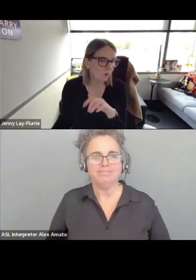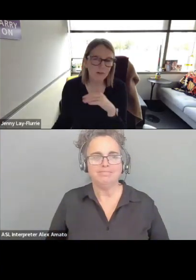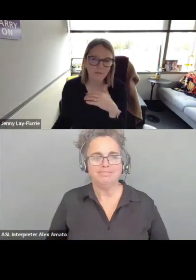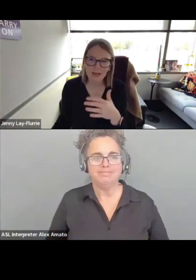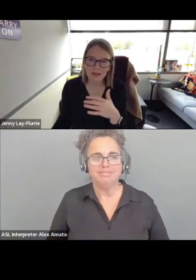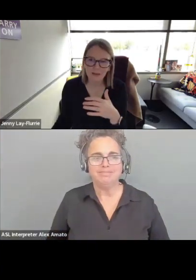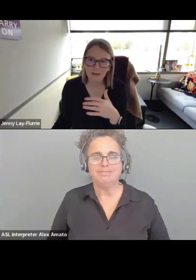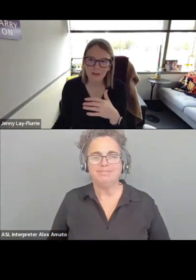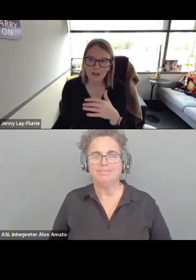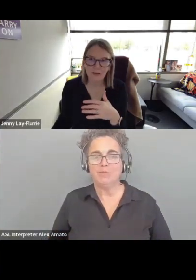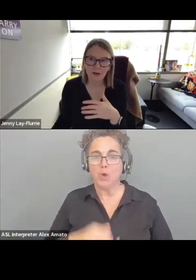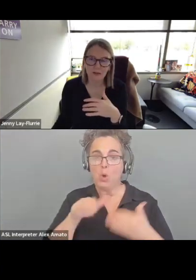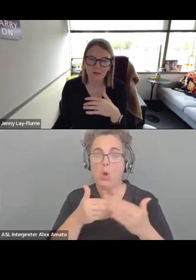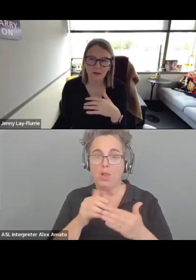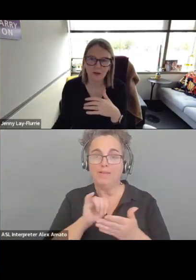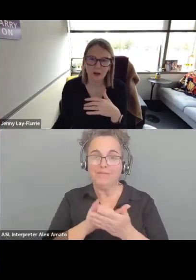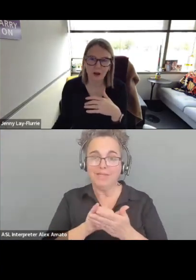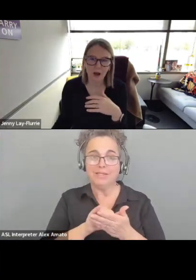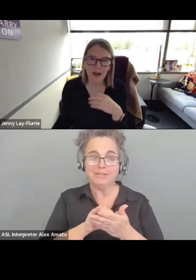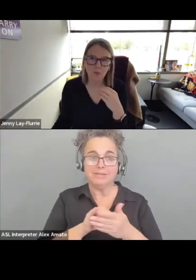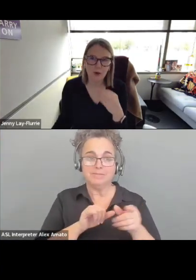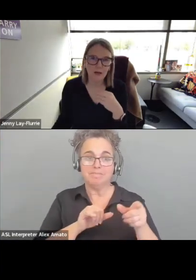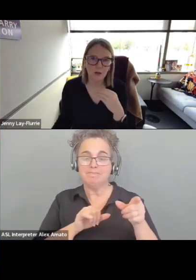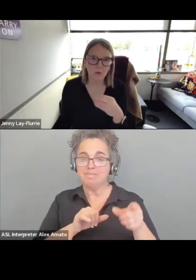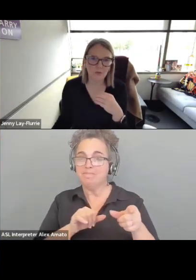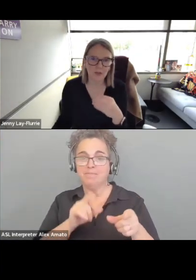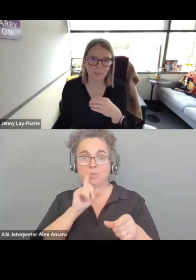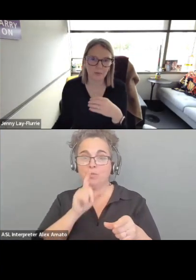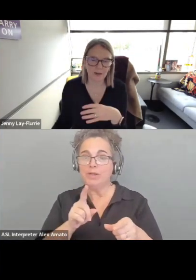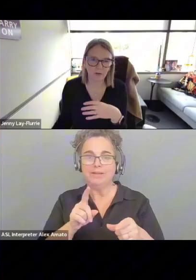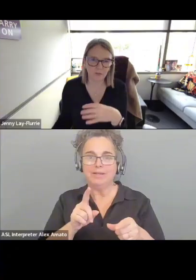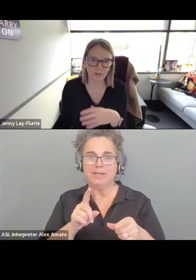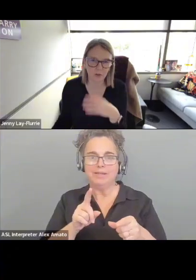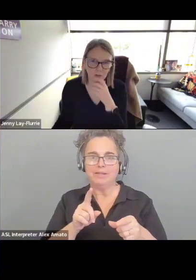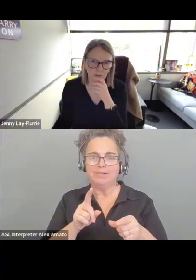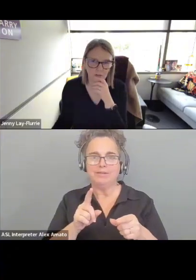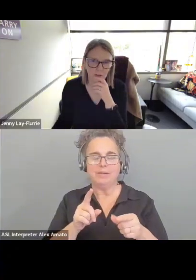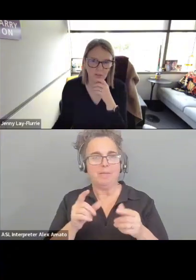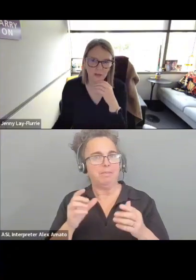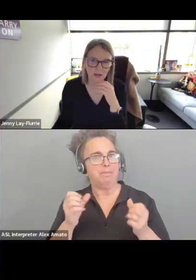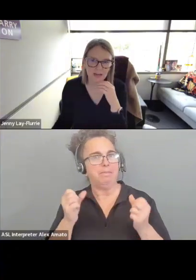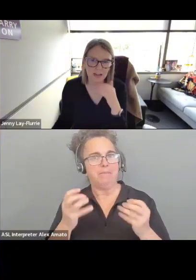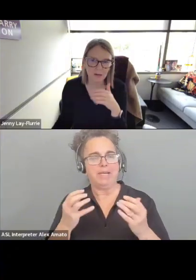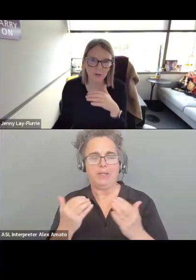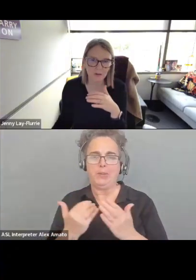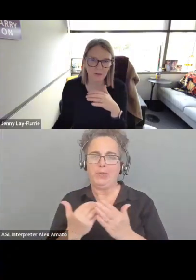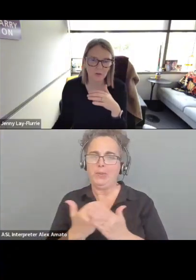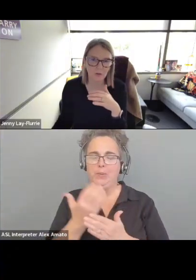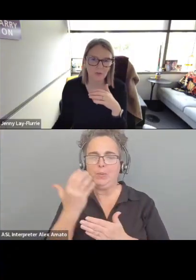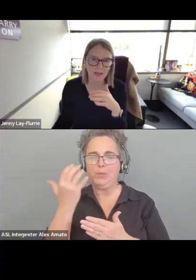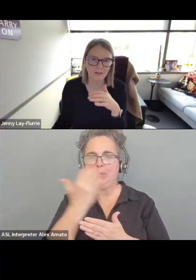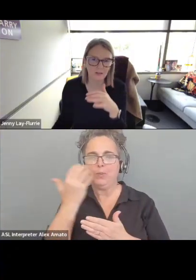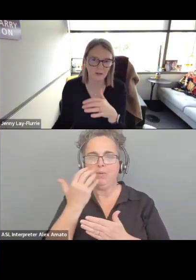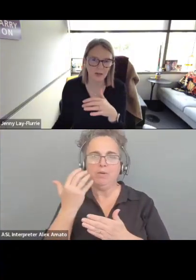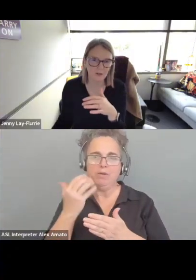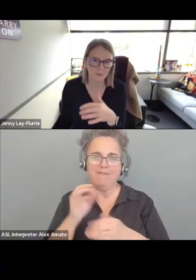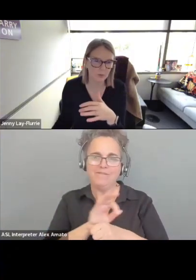All of these give us a really new set of profound features that enable us to then design